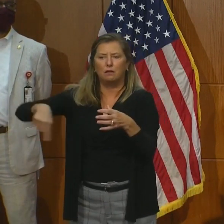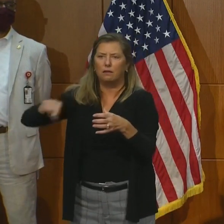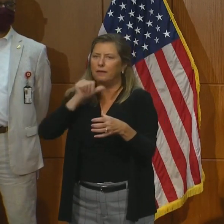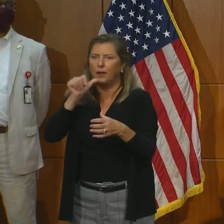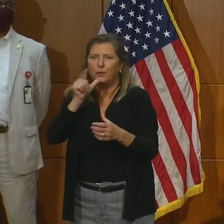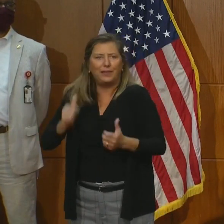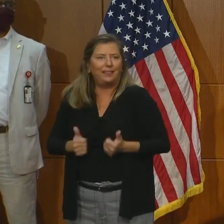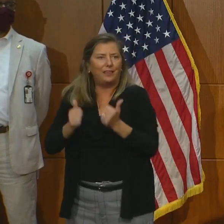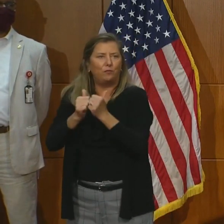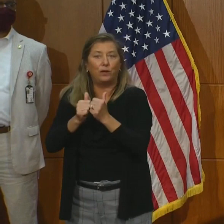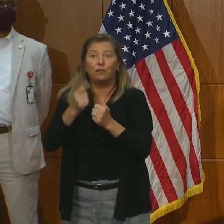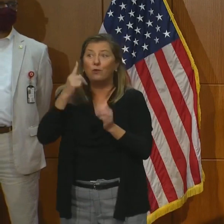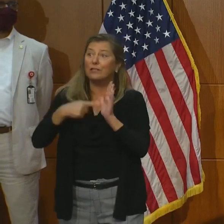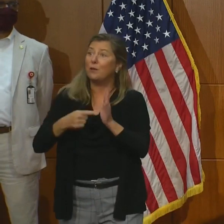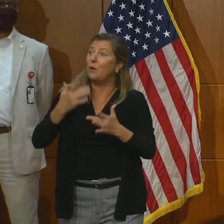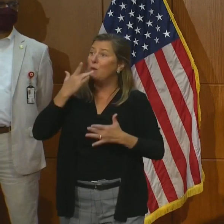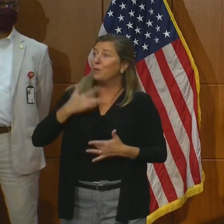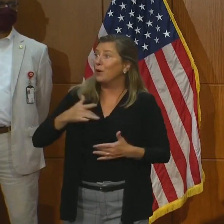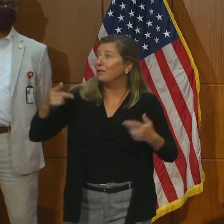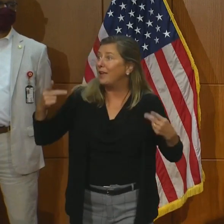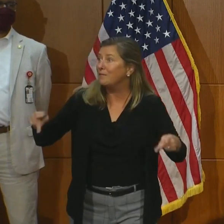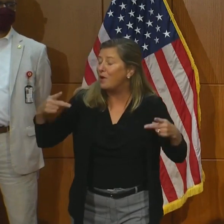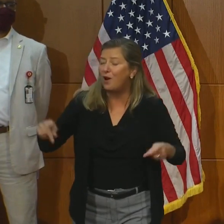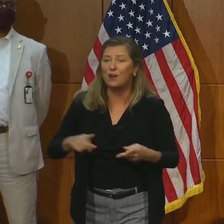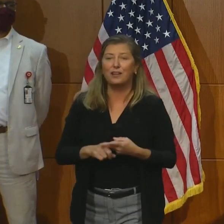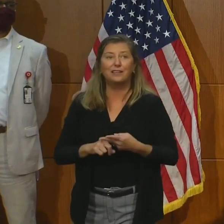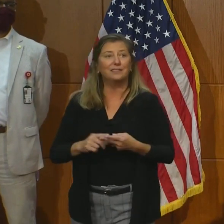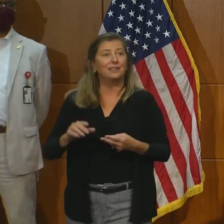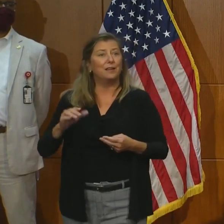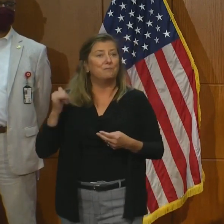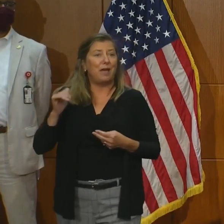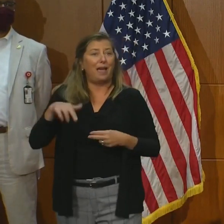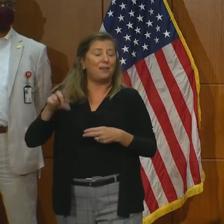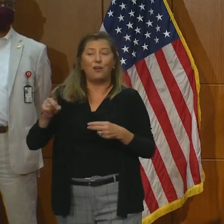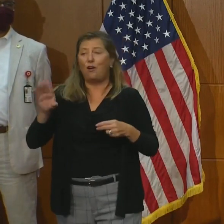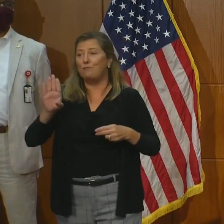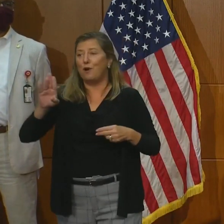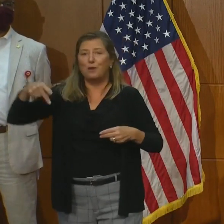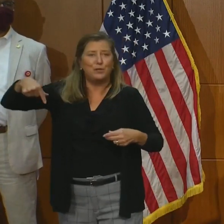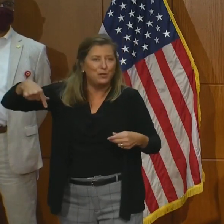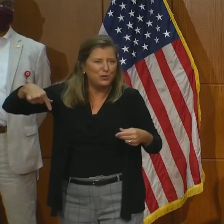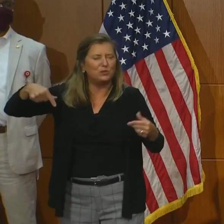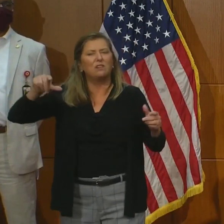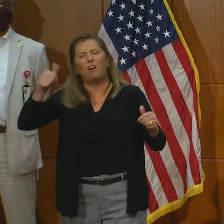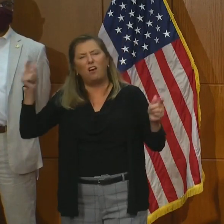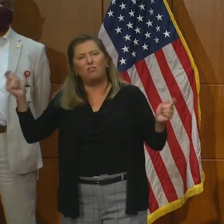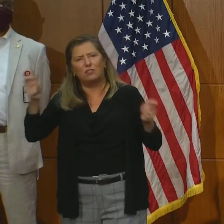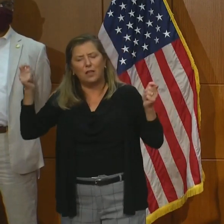THERE ARE SEEING AN INCREASE SOCIALIZATION WITH NON HOUSEHOLD MEMBERS SUCH AS